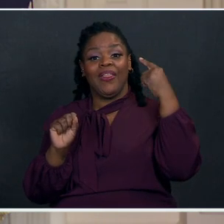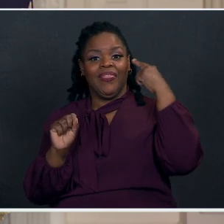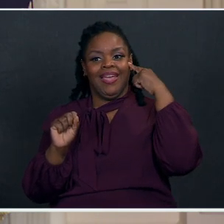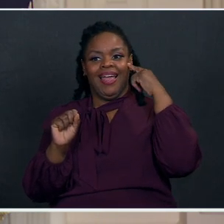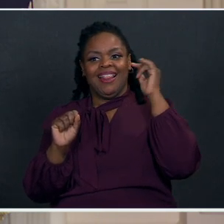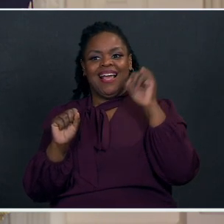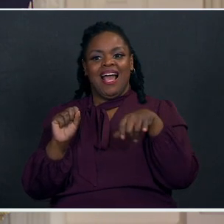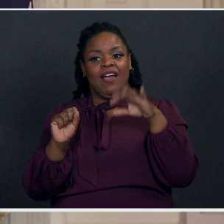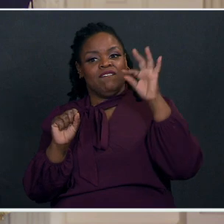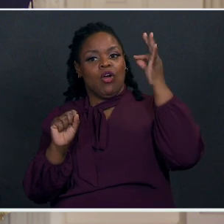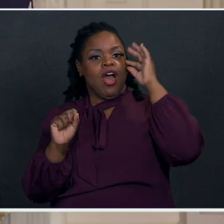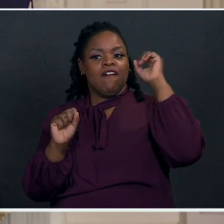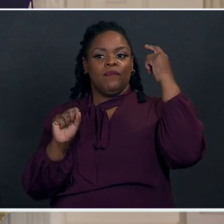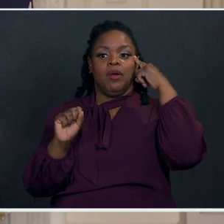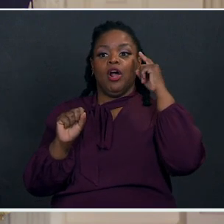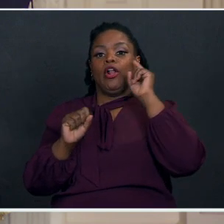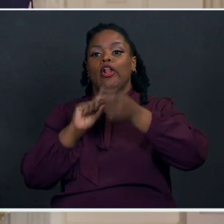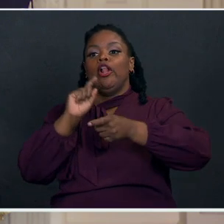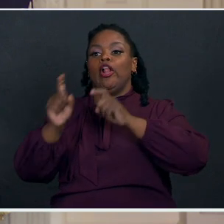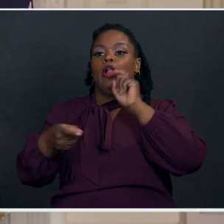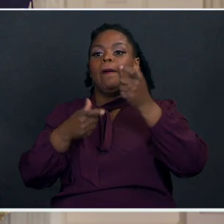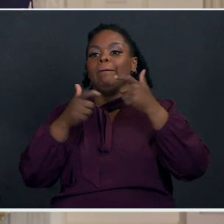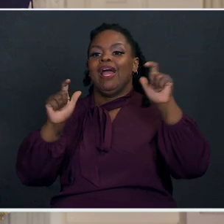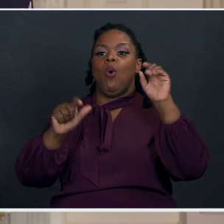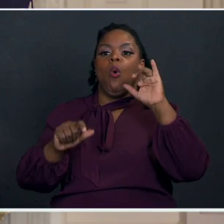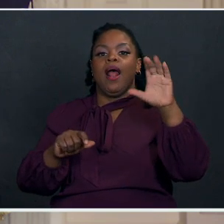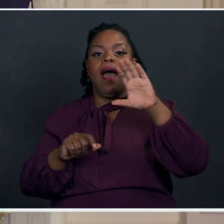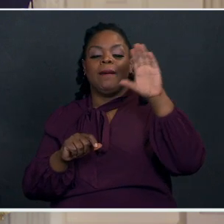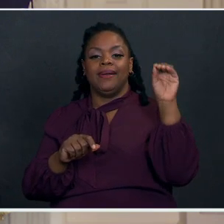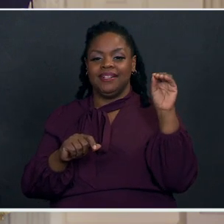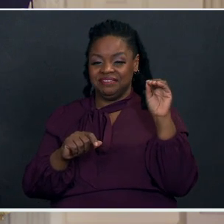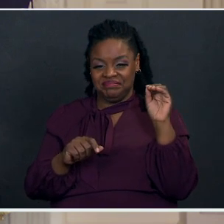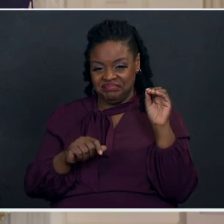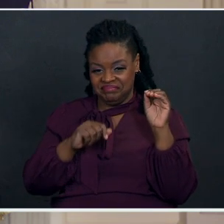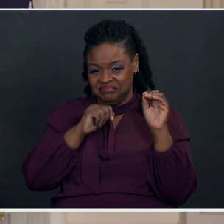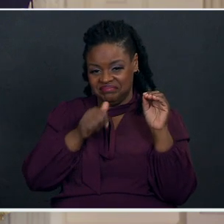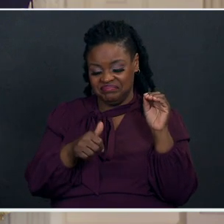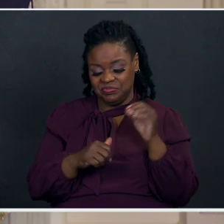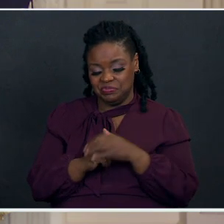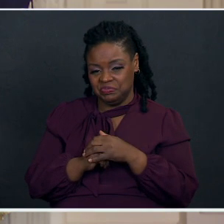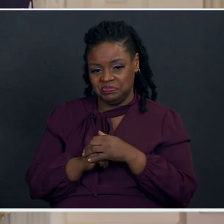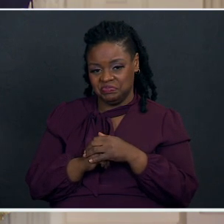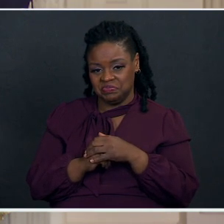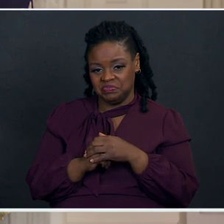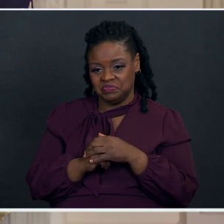to the tune of $40 billion in fossil fuel subsidies. And I'm going to be going to the Congress